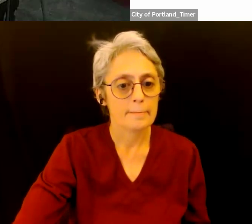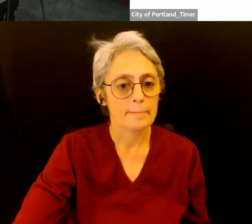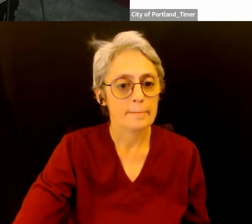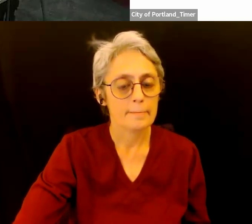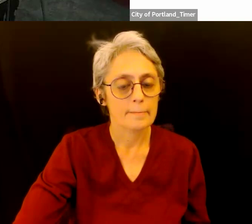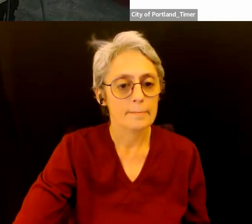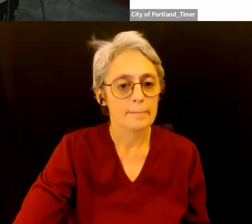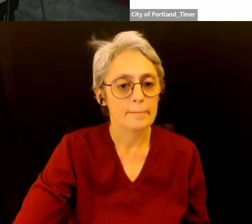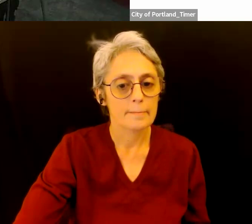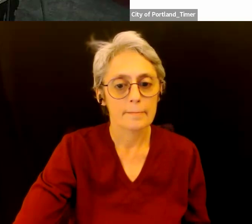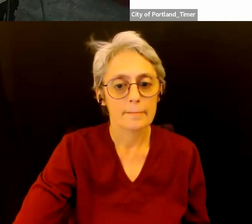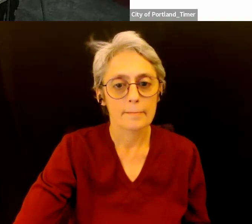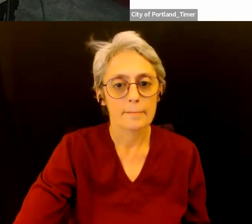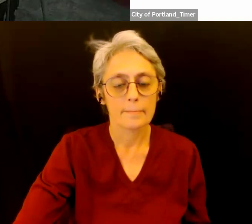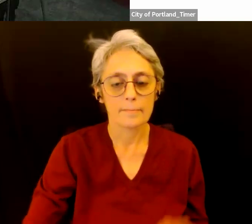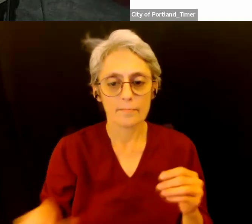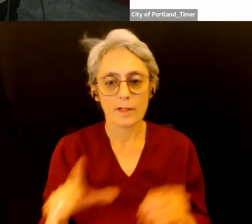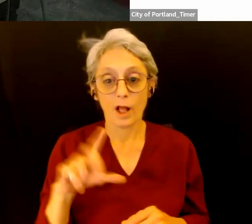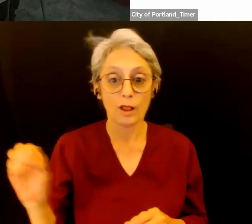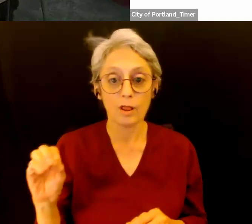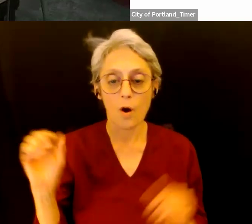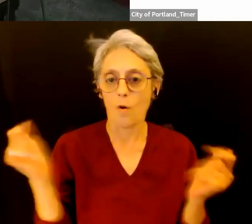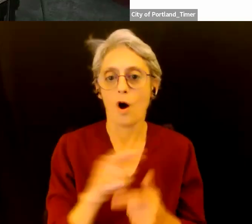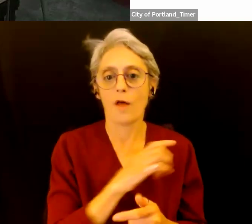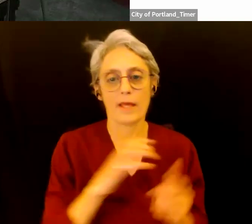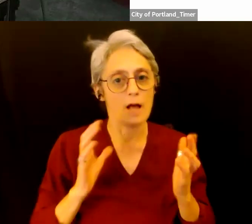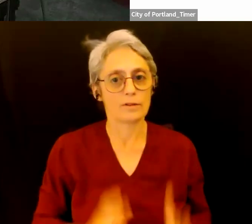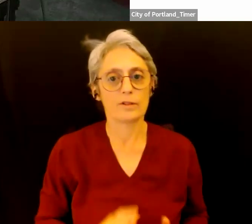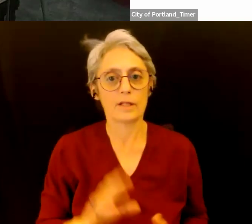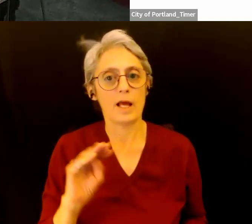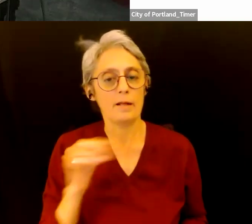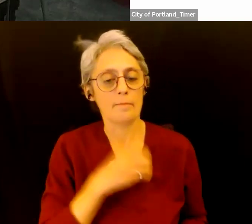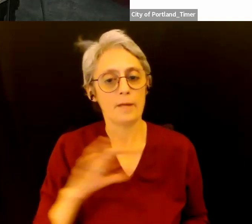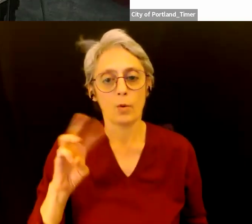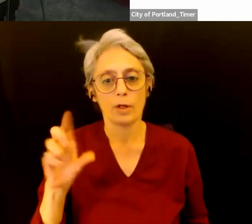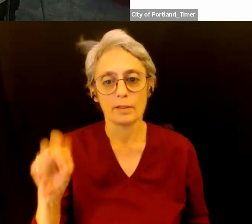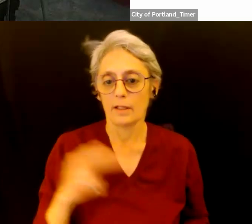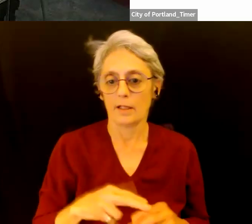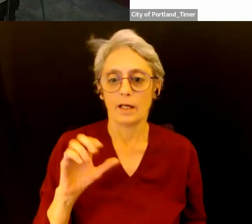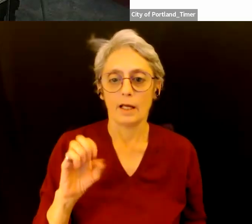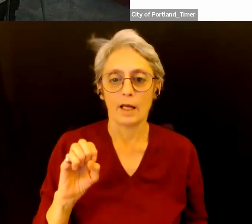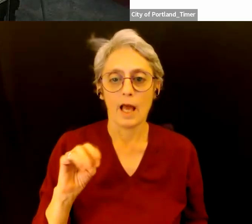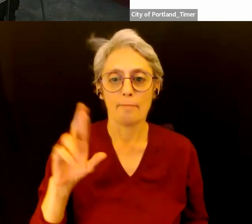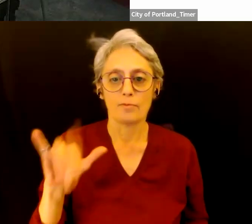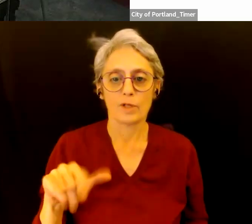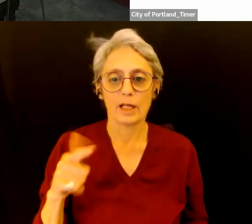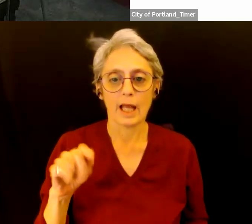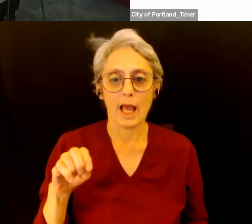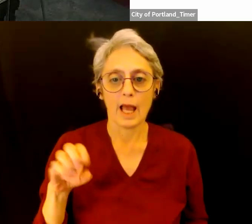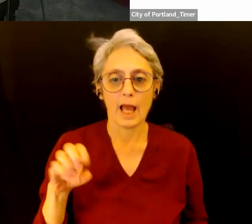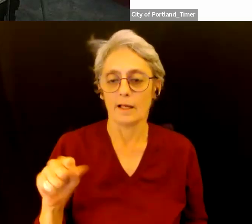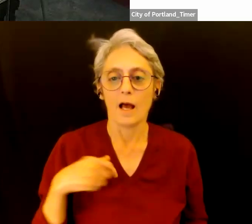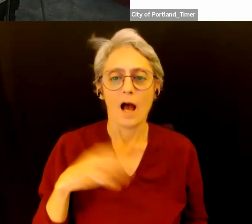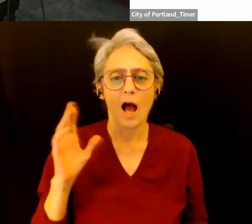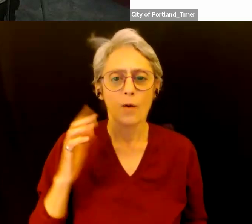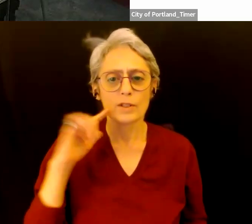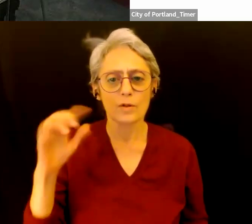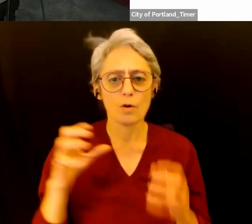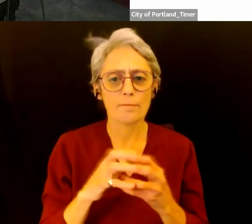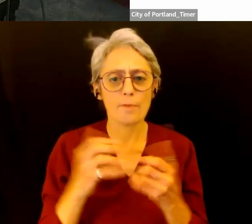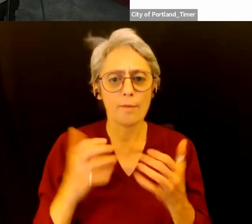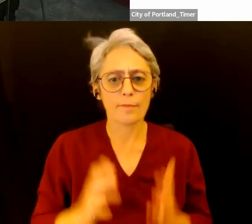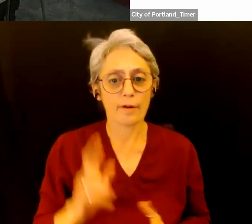Hello, all the counselors and mayor wilson. My name is emery gates and i was a golden ball player for three years in elementary school.